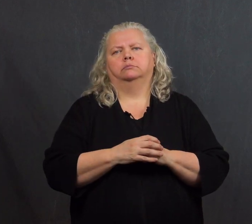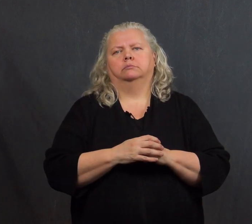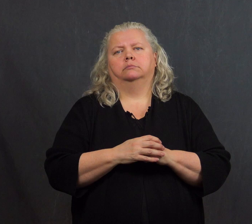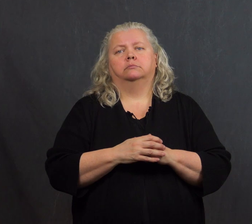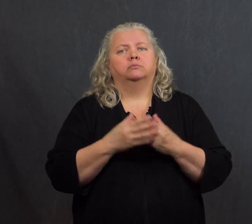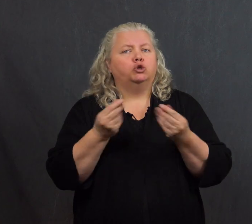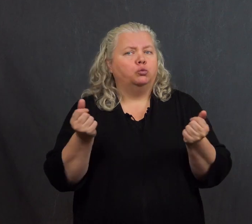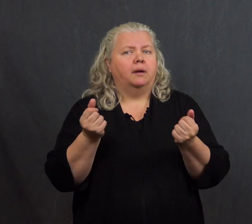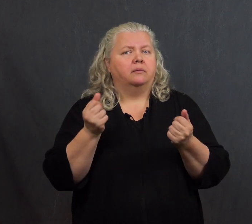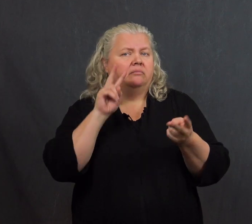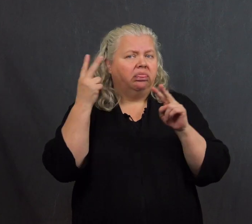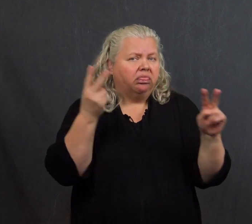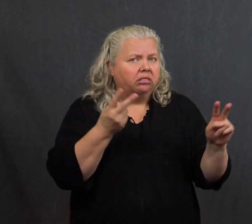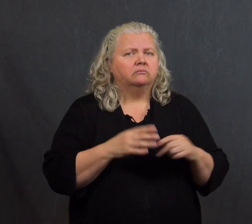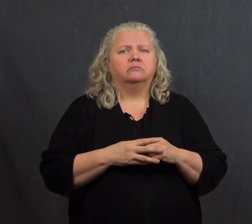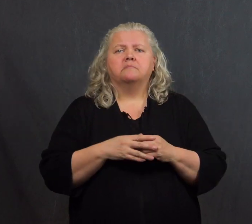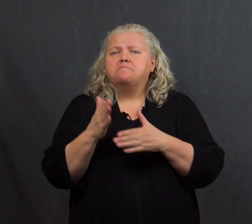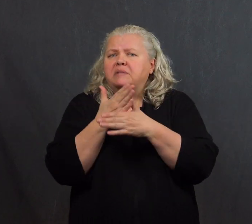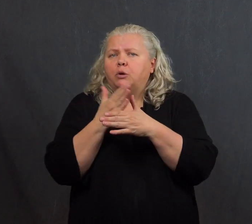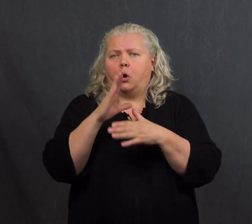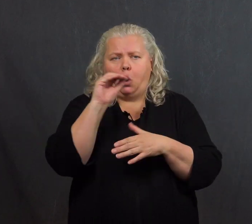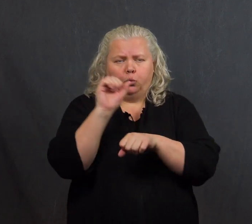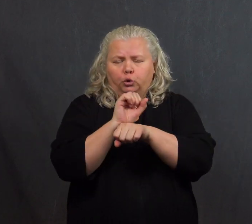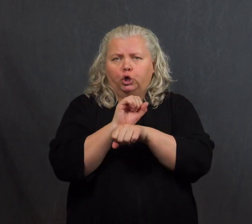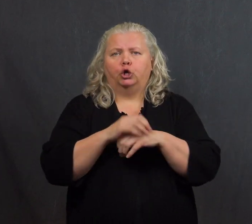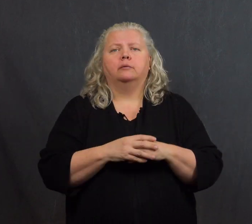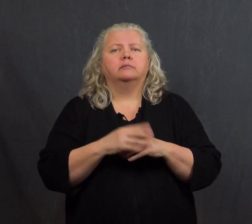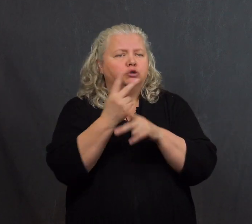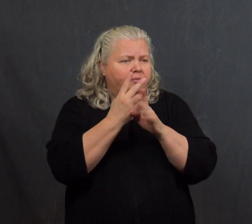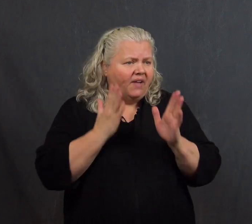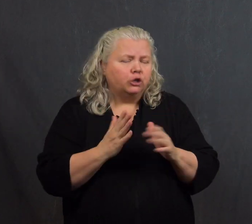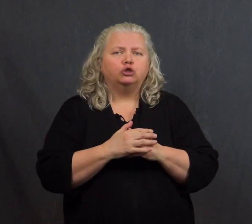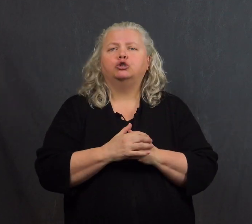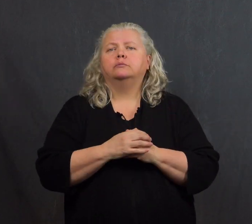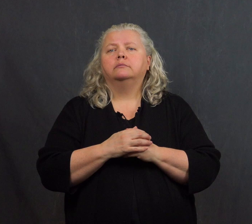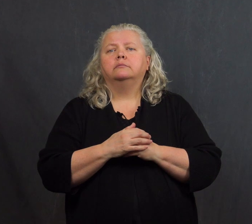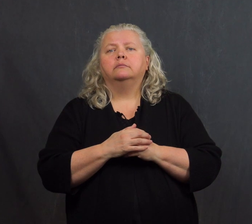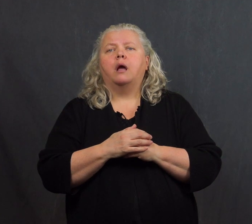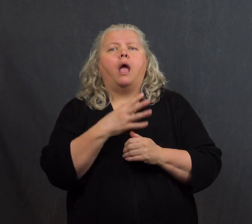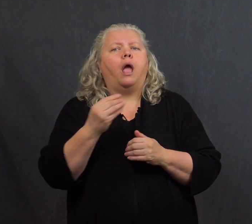2) Resolve any misunderstandings between co-workers and supervisors, and